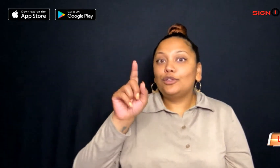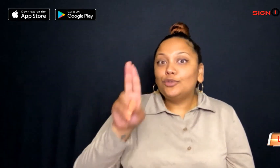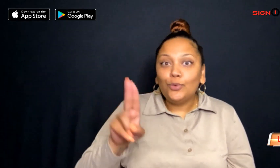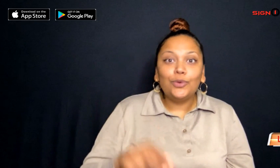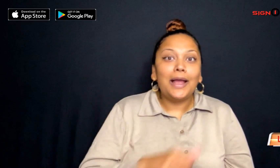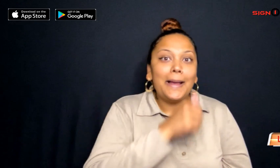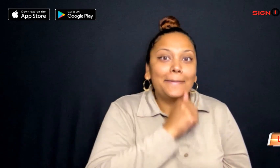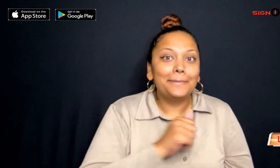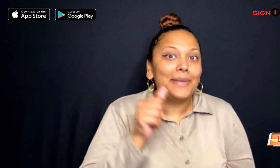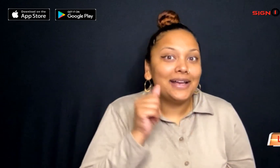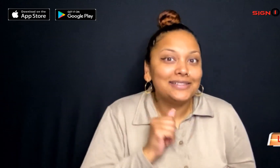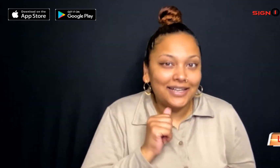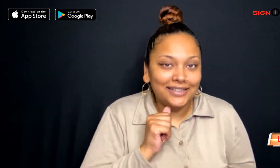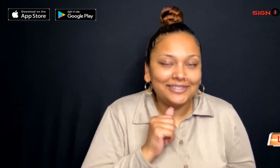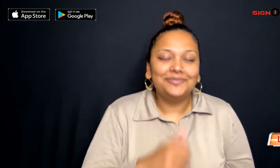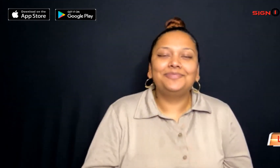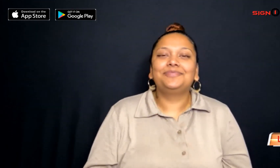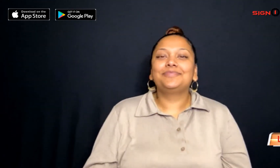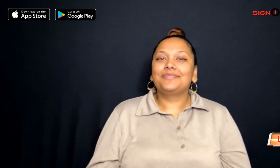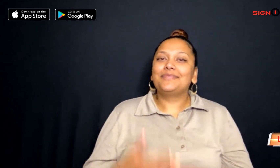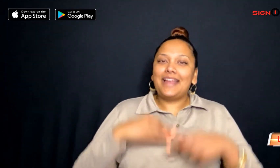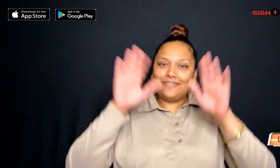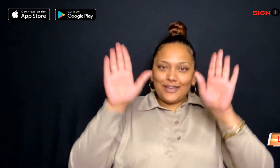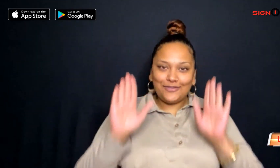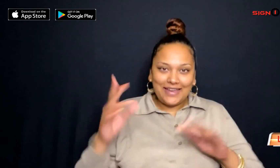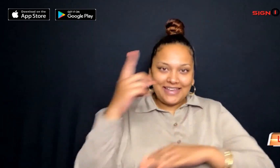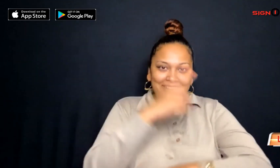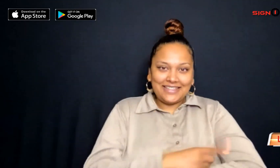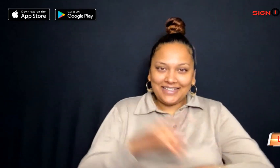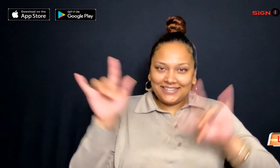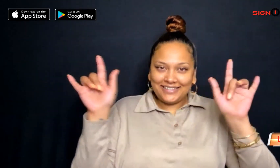Roku and Amazon have a great day